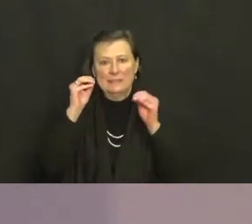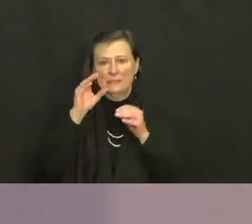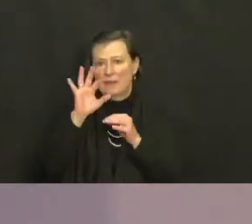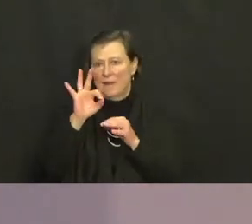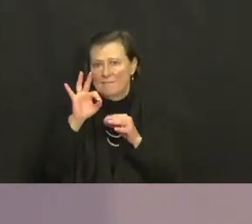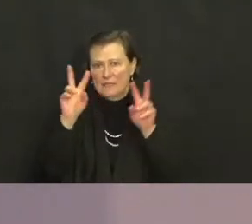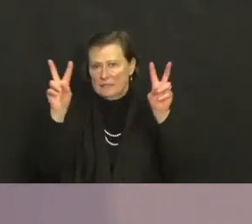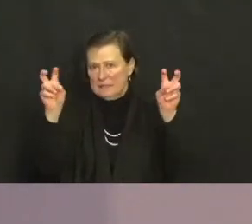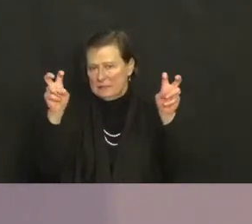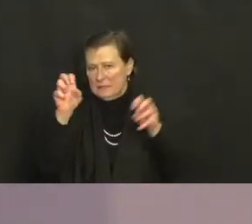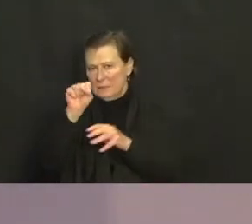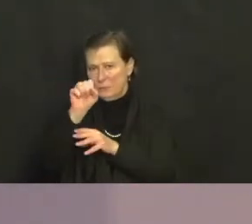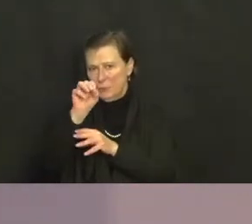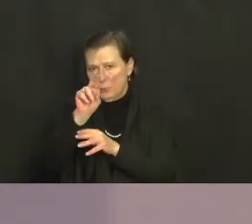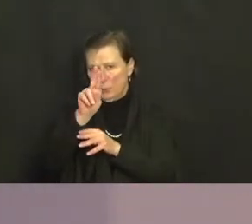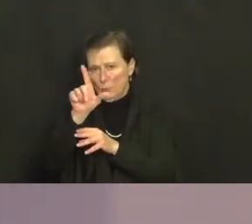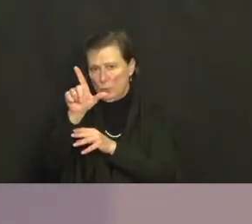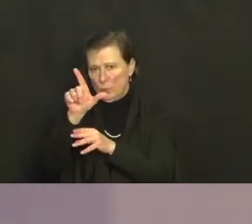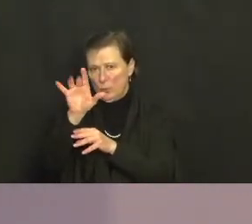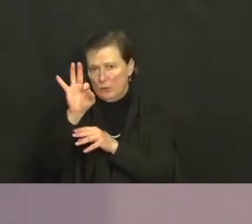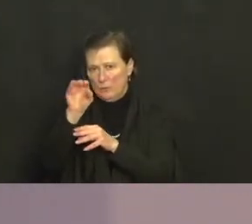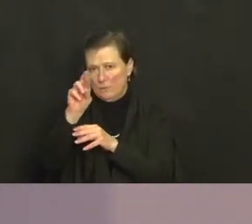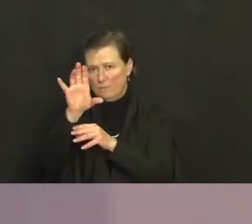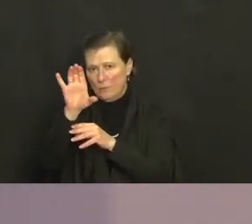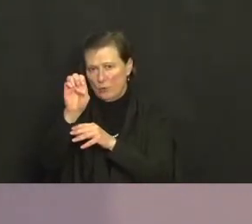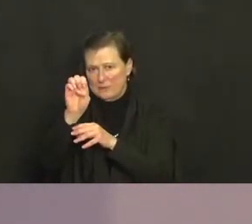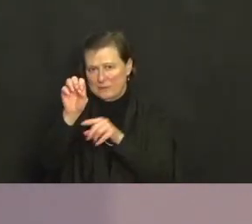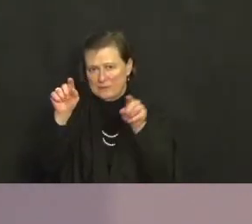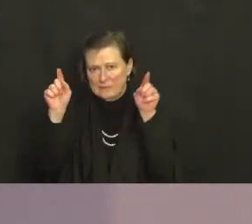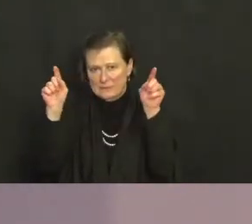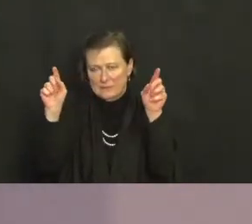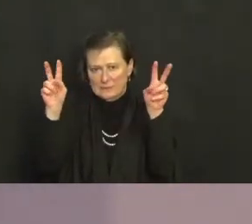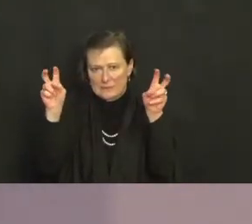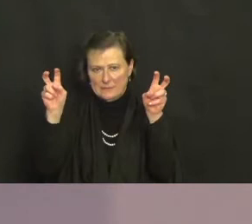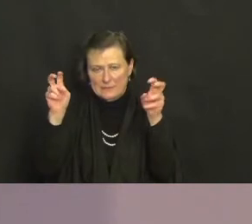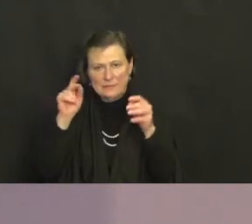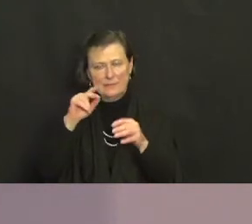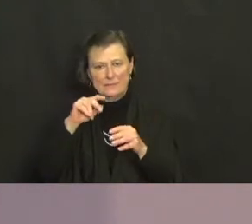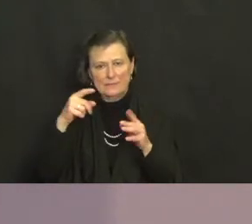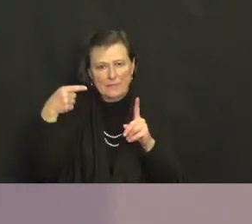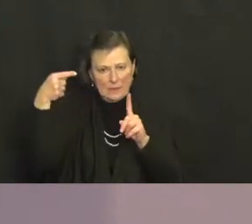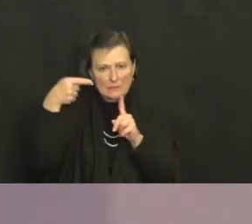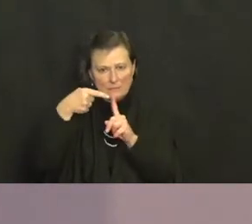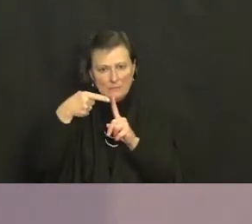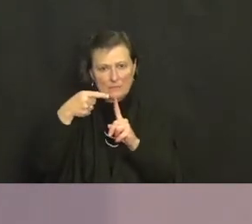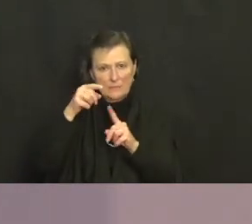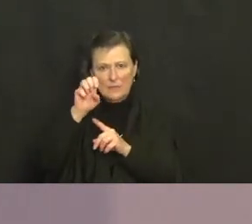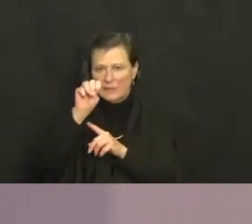You may hear that term, that the key concept in Gandhi's non-violent philosophy – satyagraha,